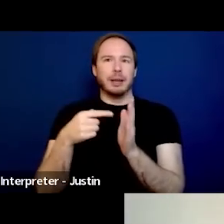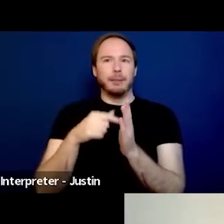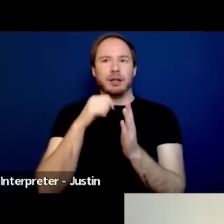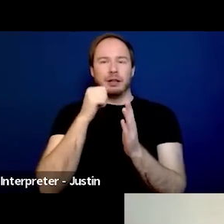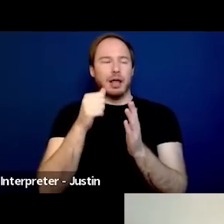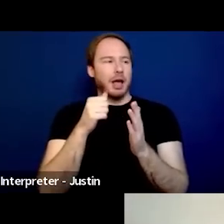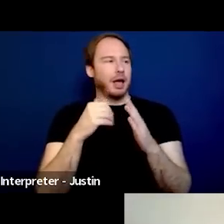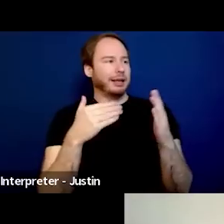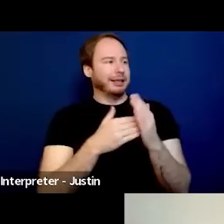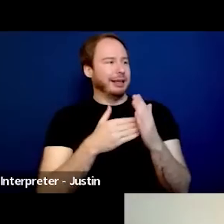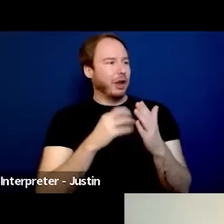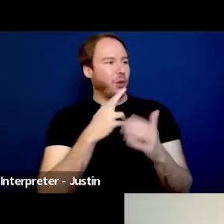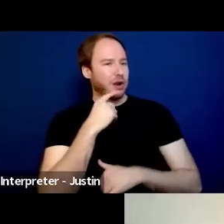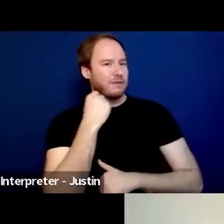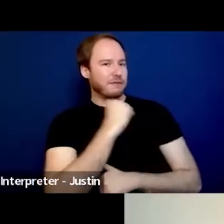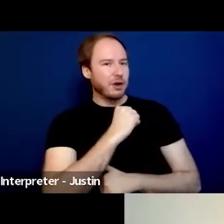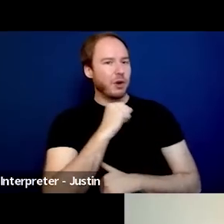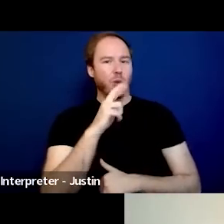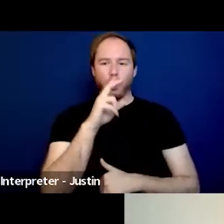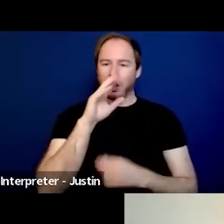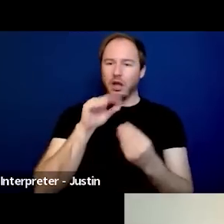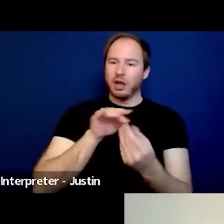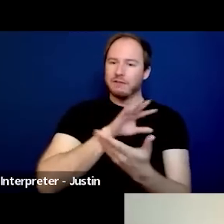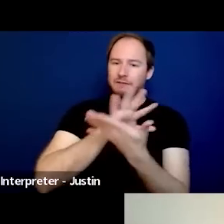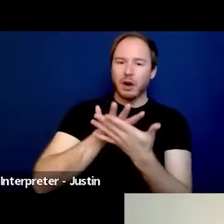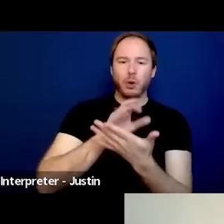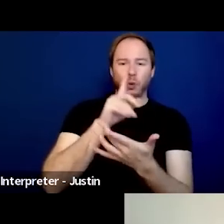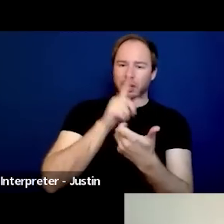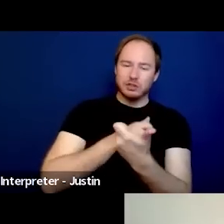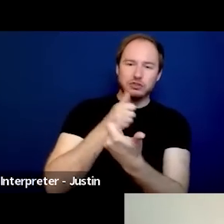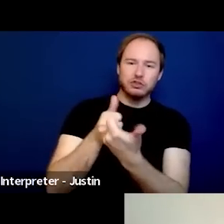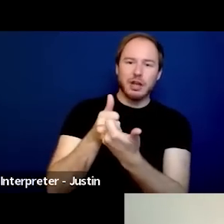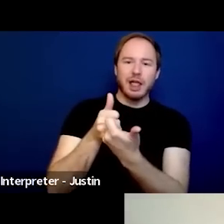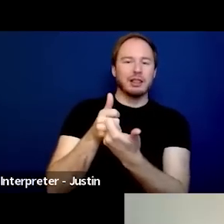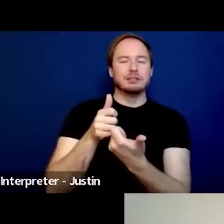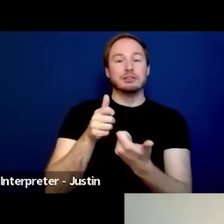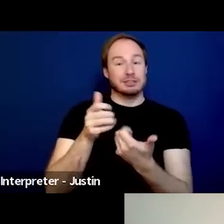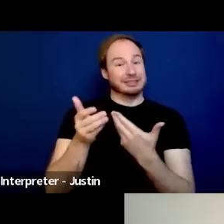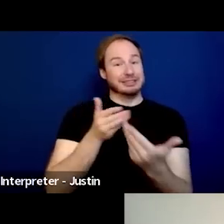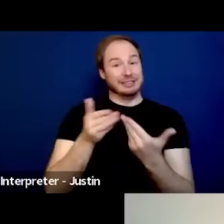or confronting the person, or challenging the person, even when the behavior that you're seeing